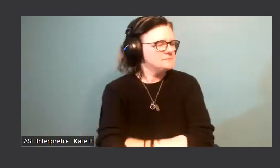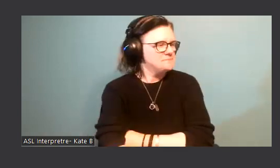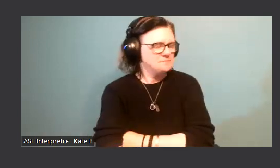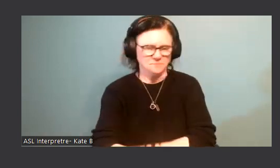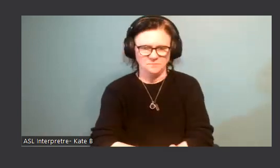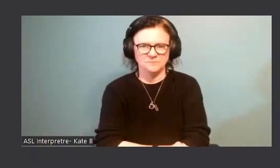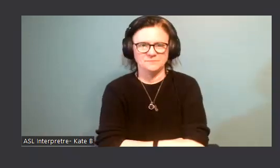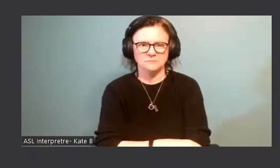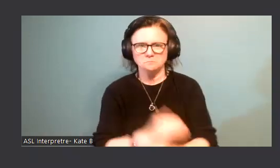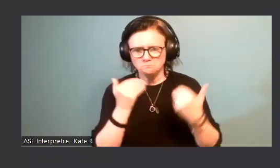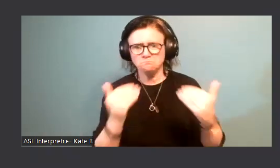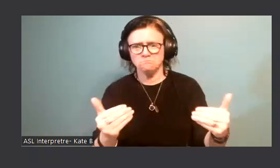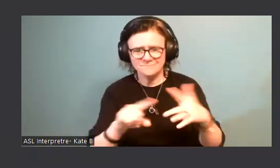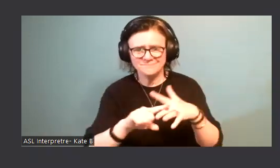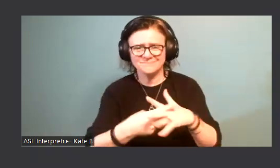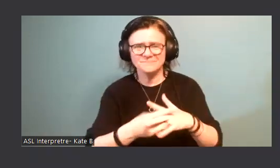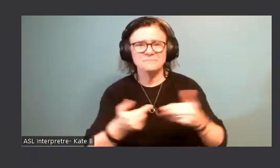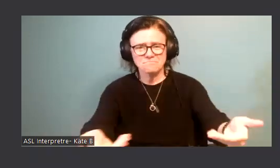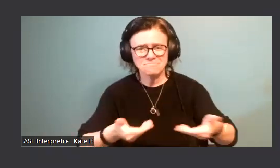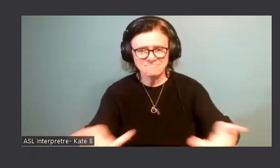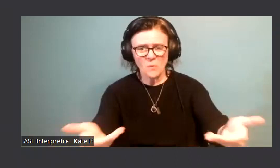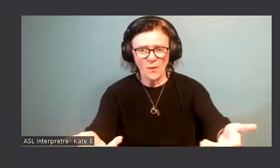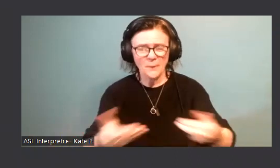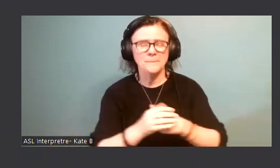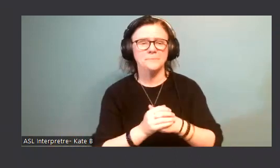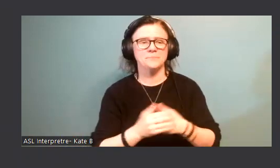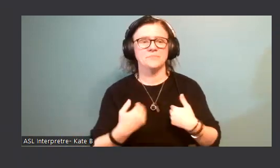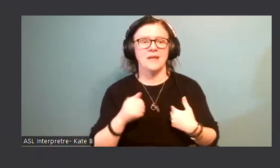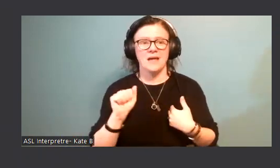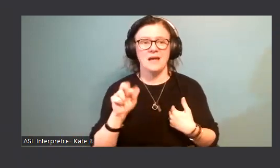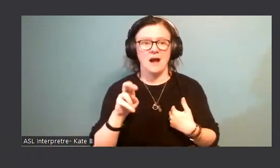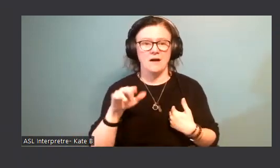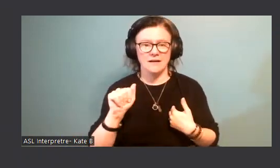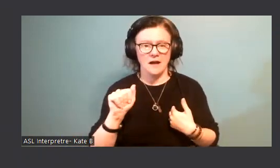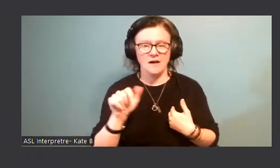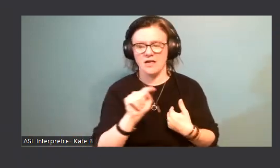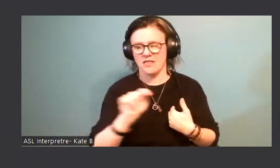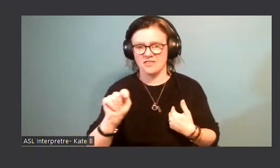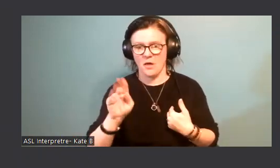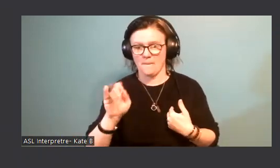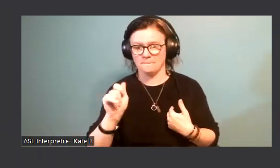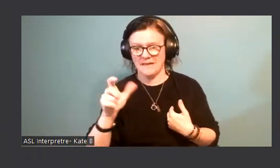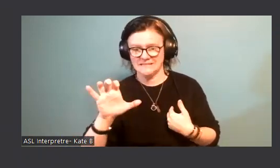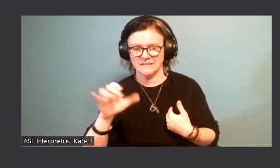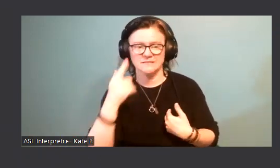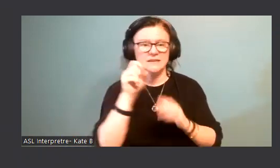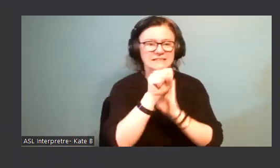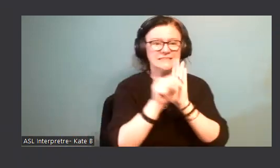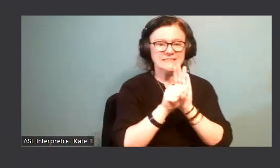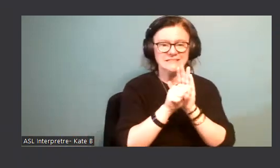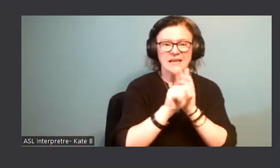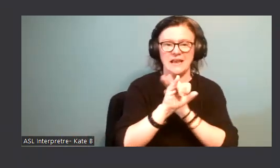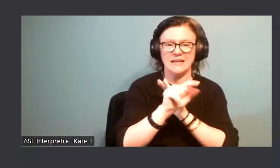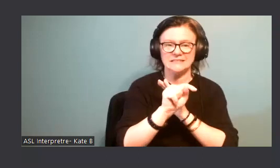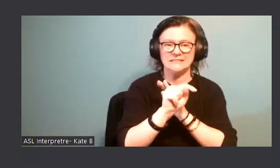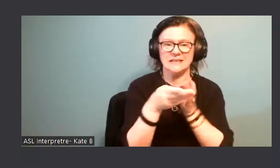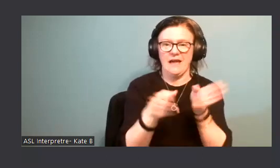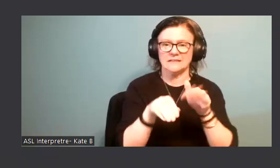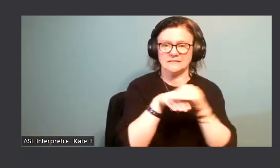me turn on recording. There we are.